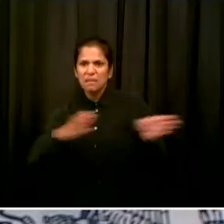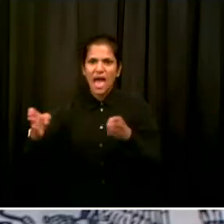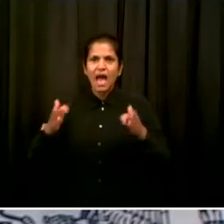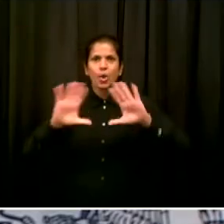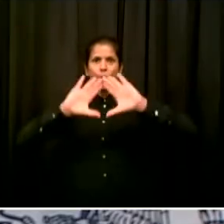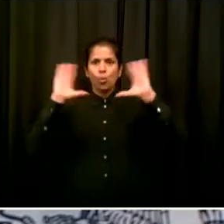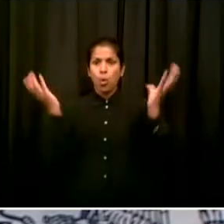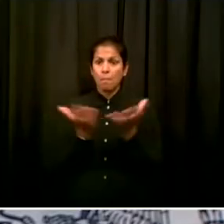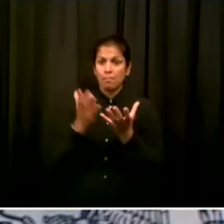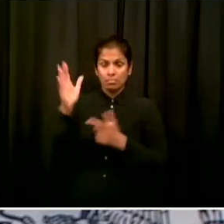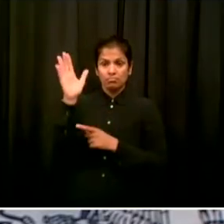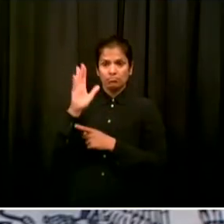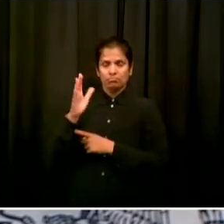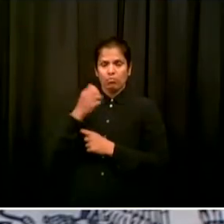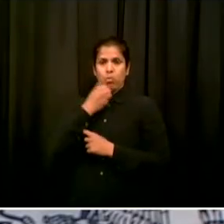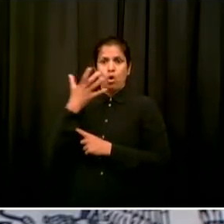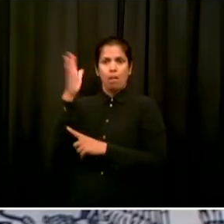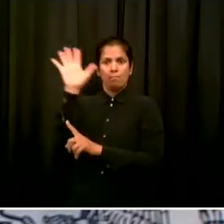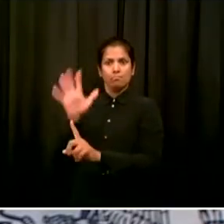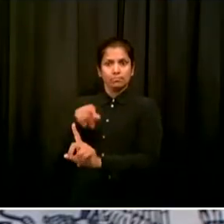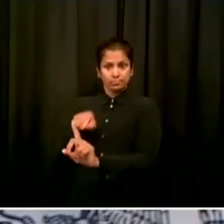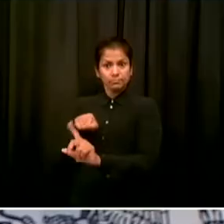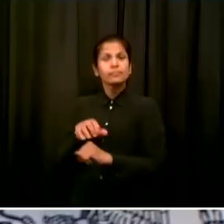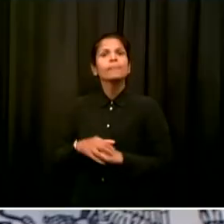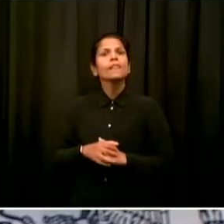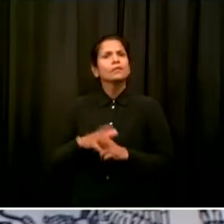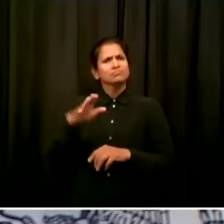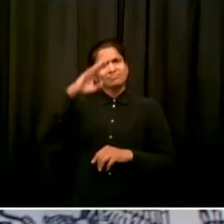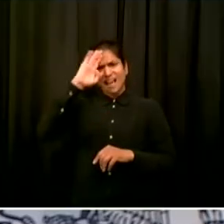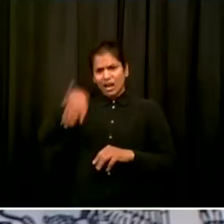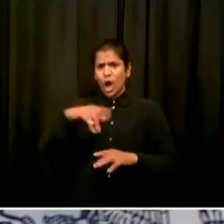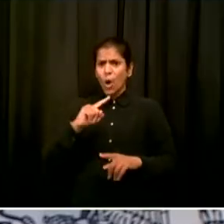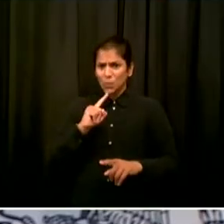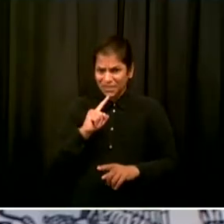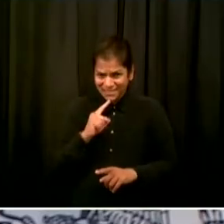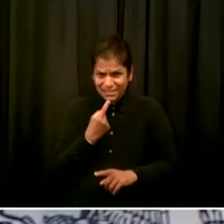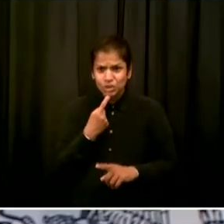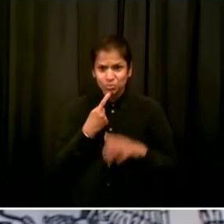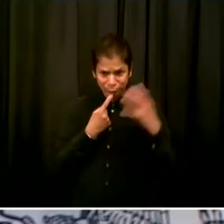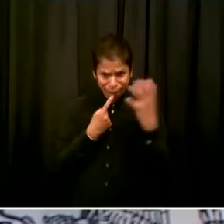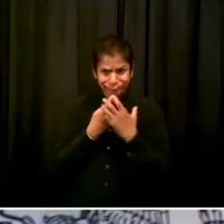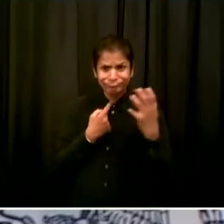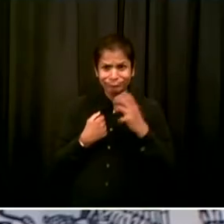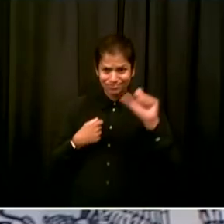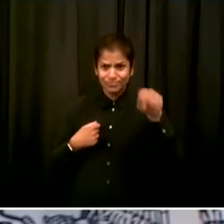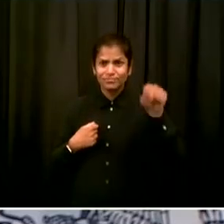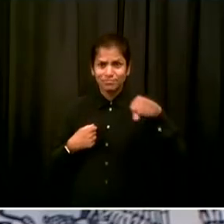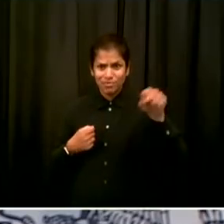THIS CITY IS CLEAR ABOUT WHAT WE NEED TO DO. AI M CONFIDENT THAT OUR CITY